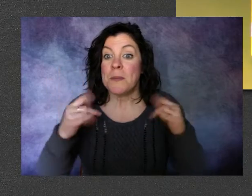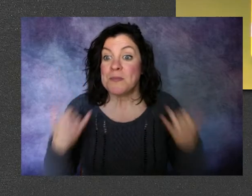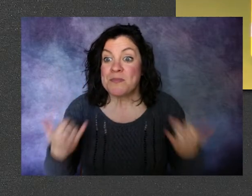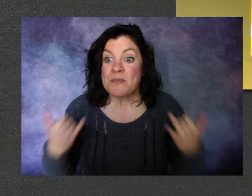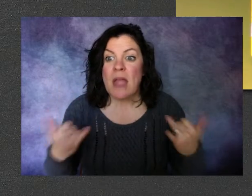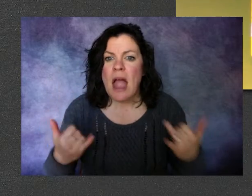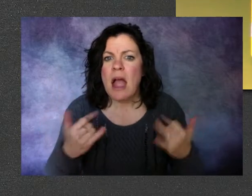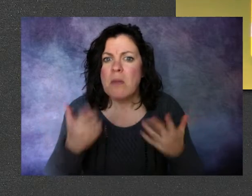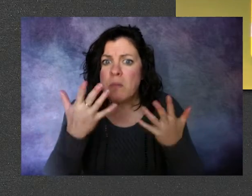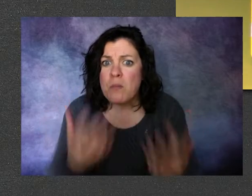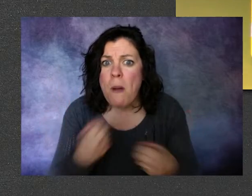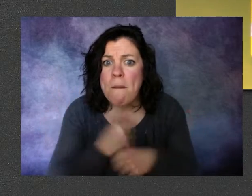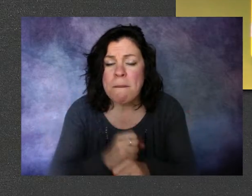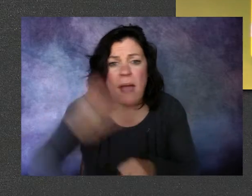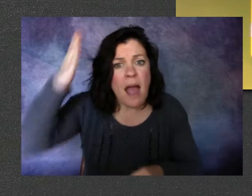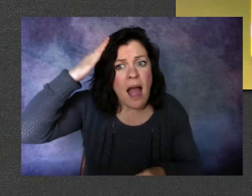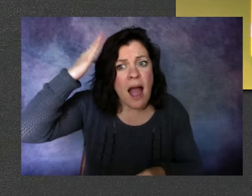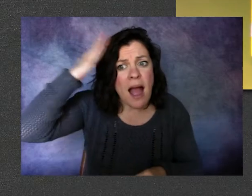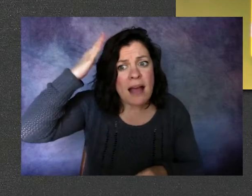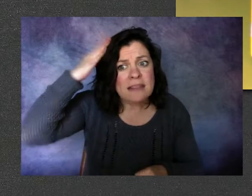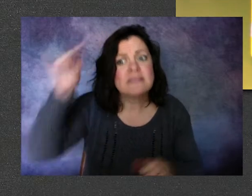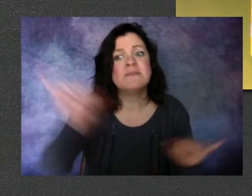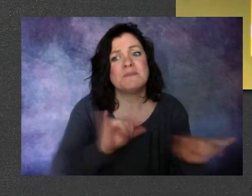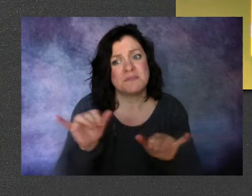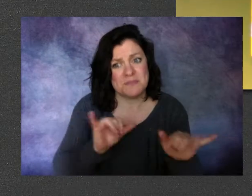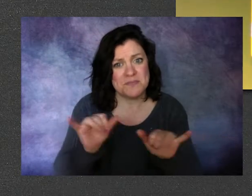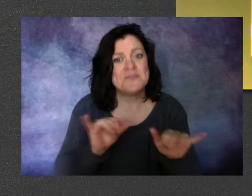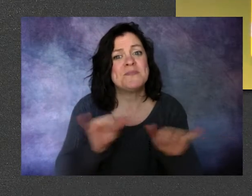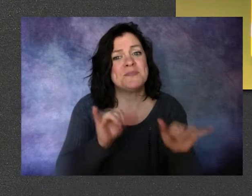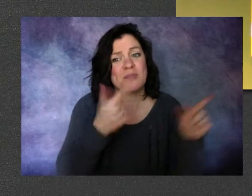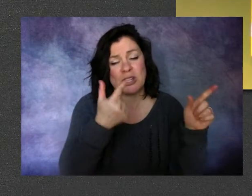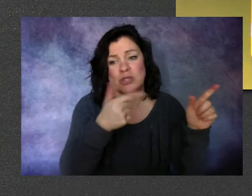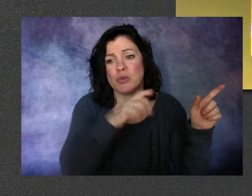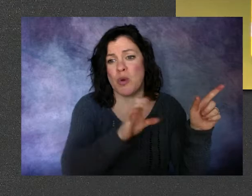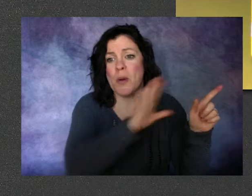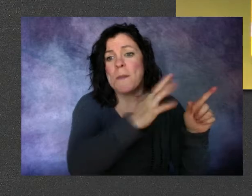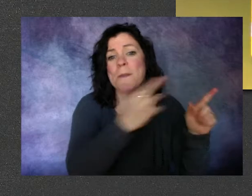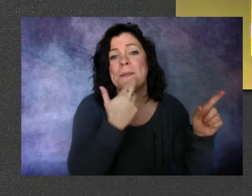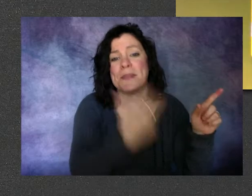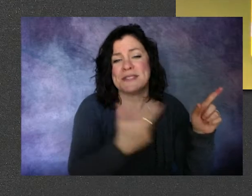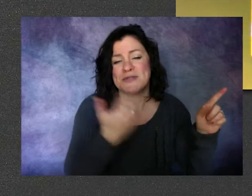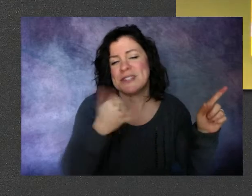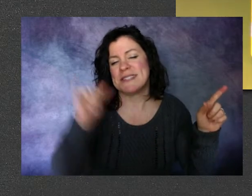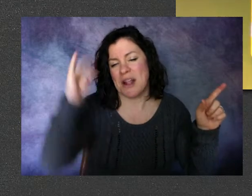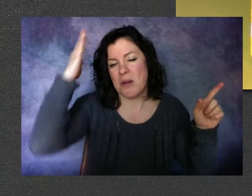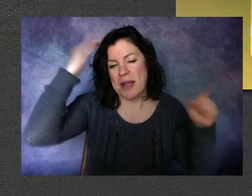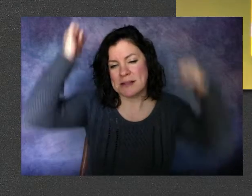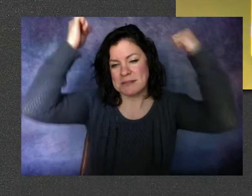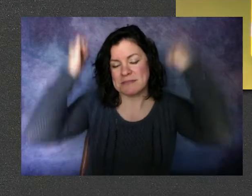So today, my friends, we are gonna make our own special hat, just like George's best friend, the man in the yellow hat.